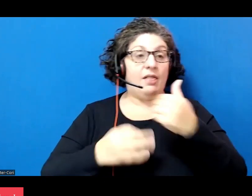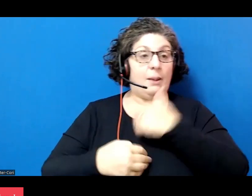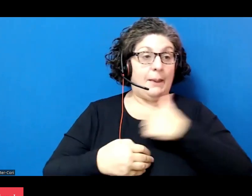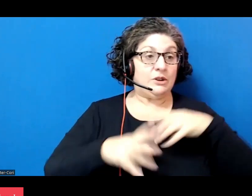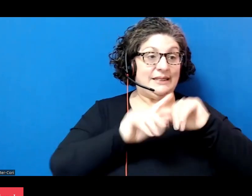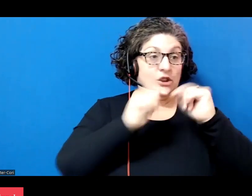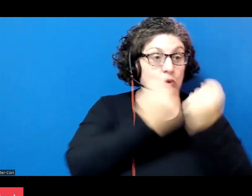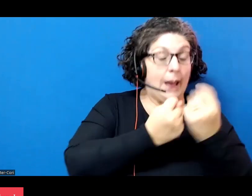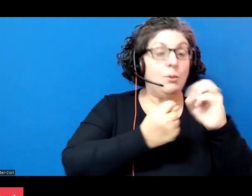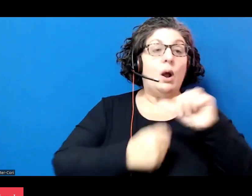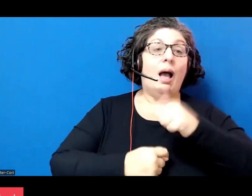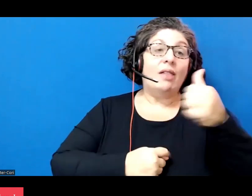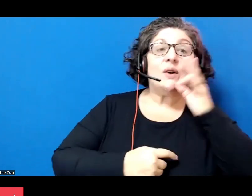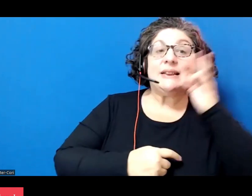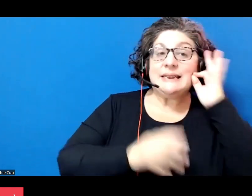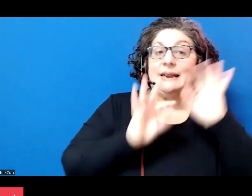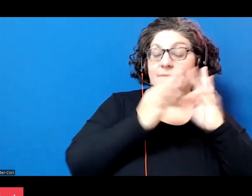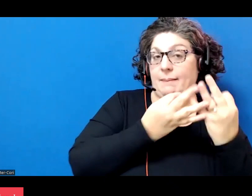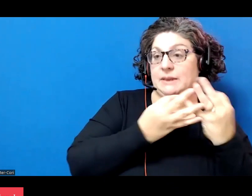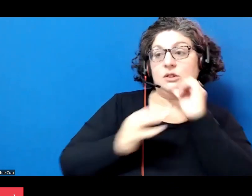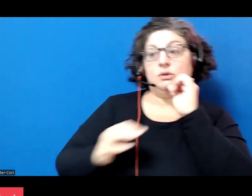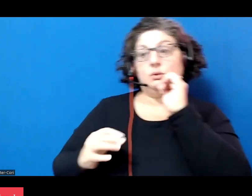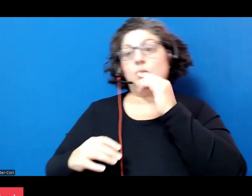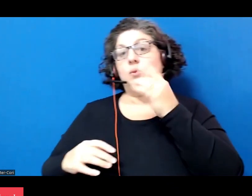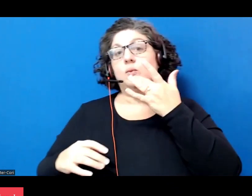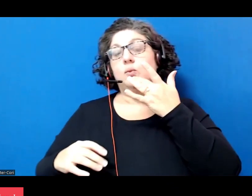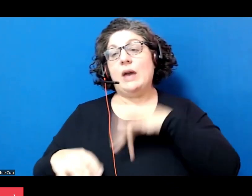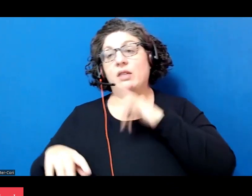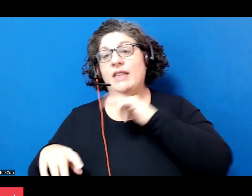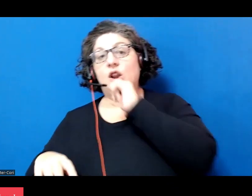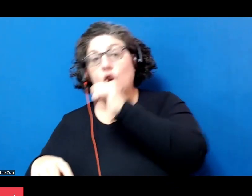or other Indian families rather that be non-Indian adoptive parents.